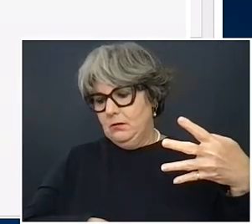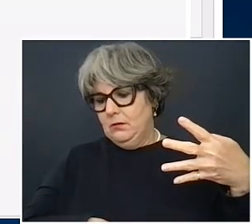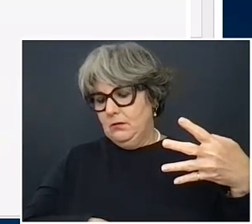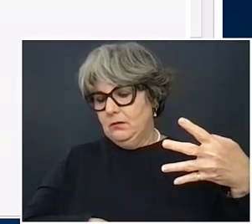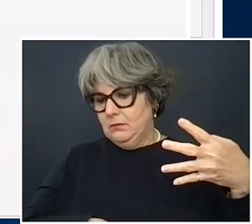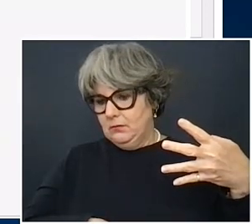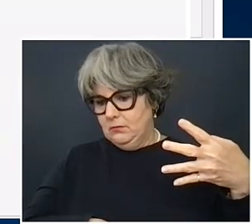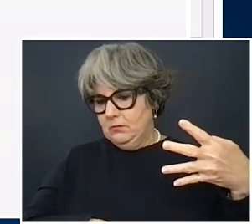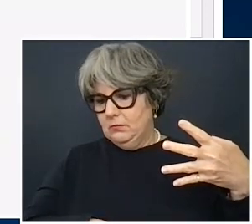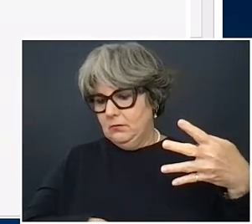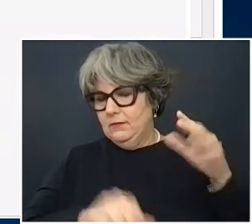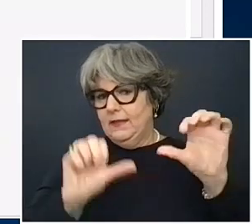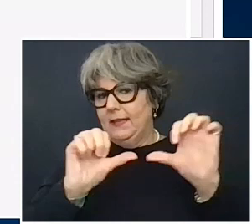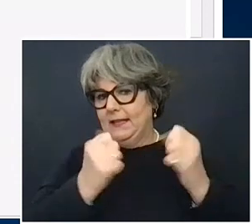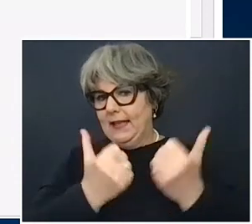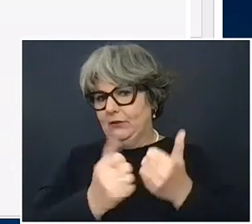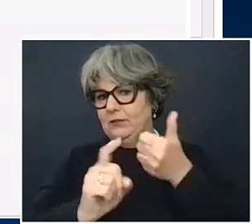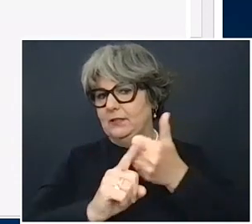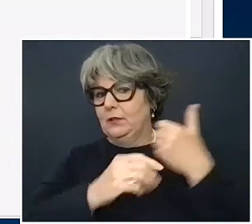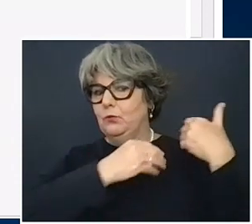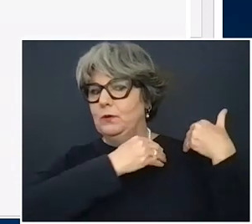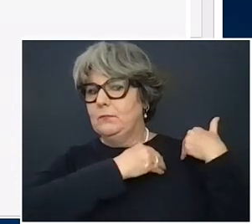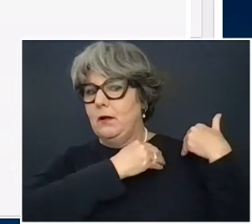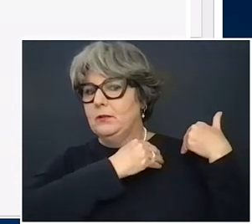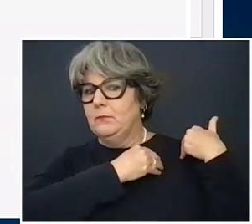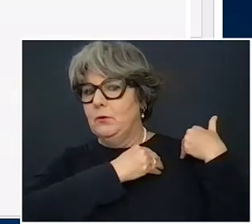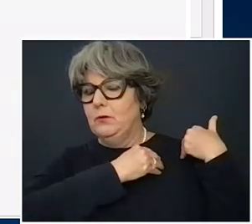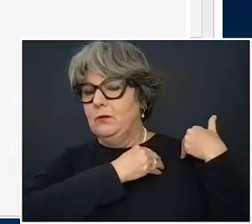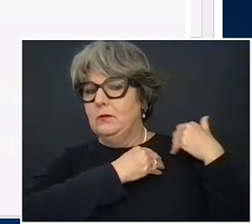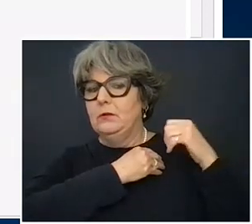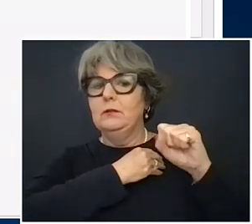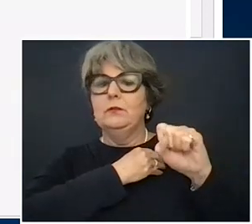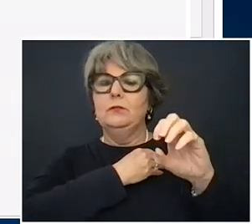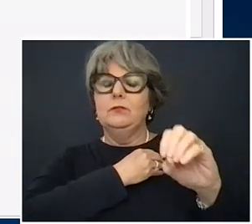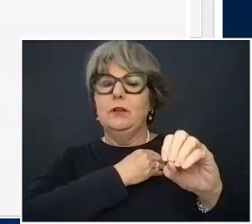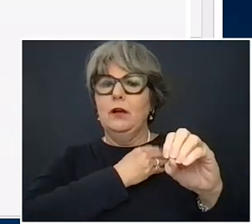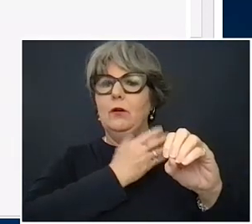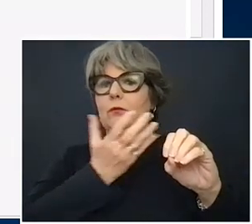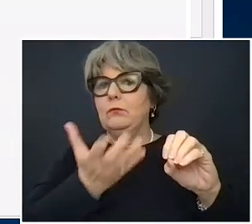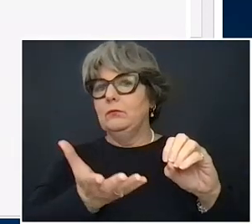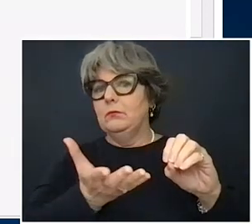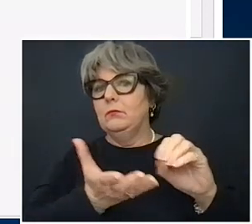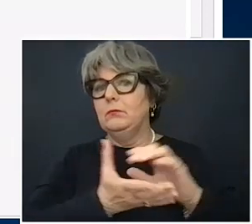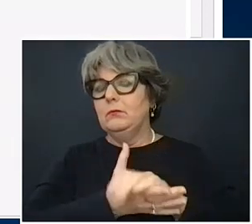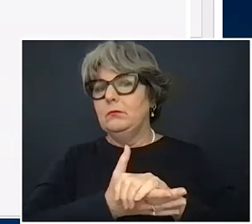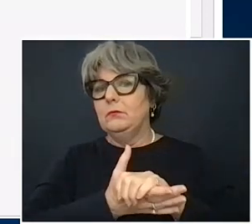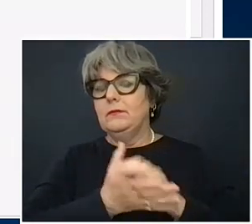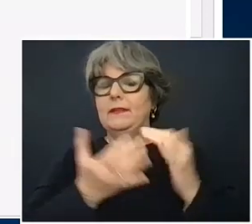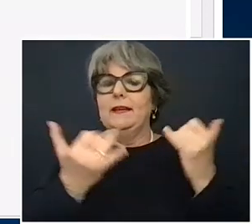agency is responsible for and so that is a current statutory requirement.